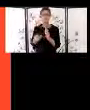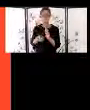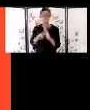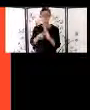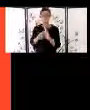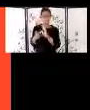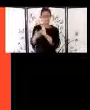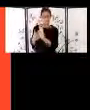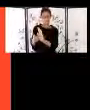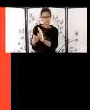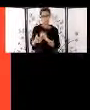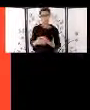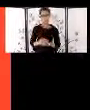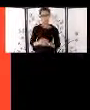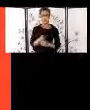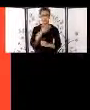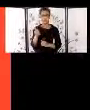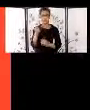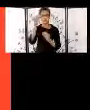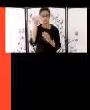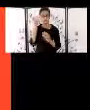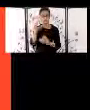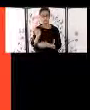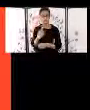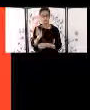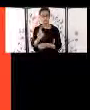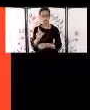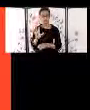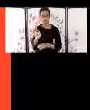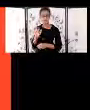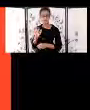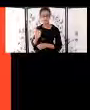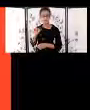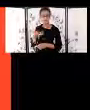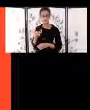asked questions and feel free to reach out if you have any other questions for us and